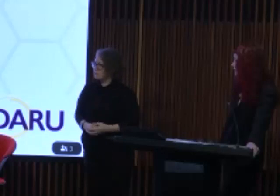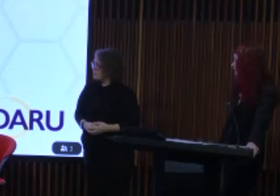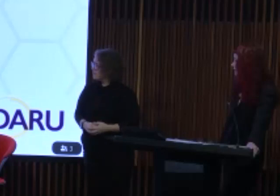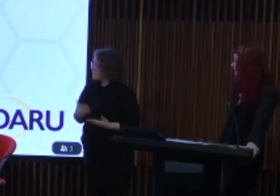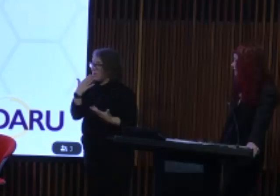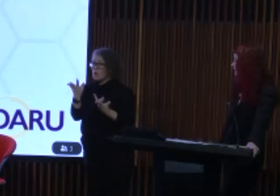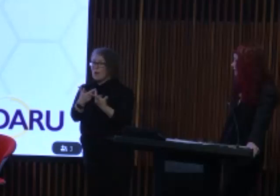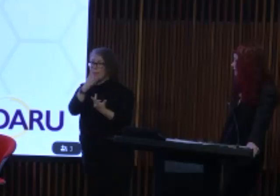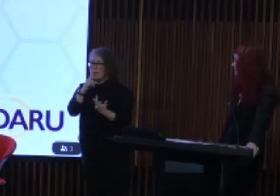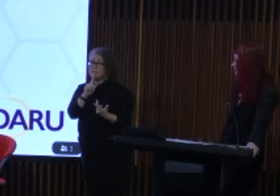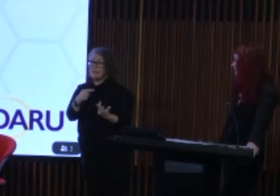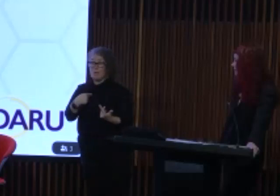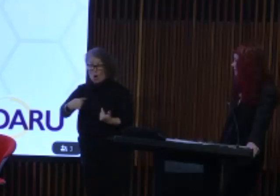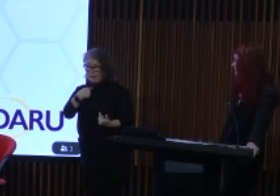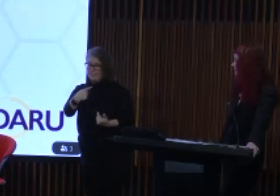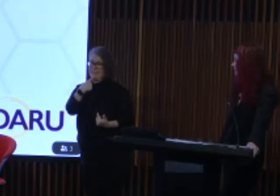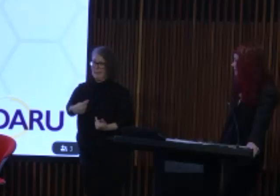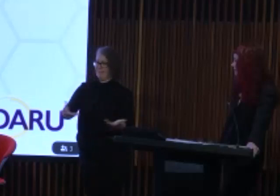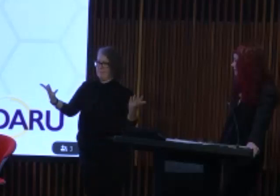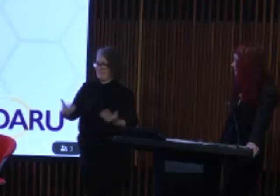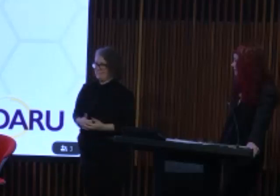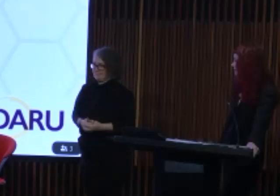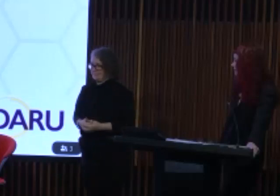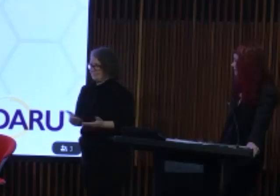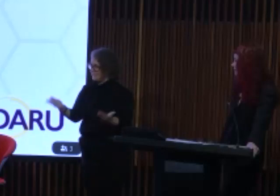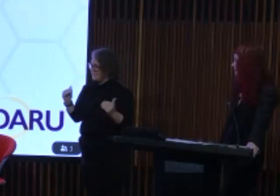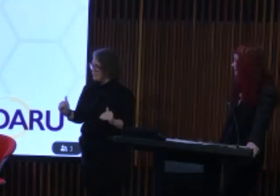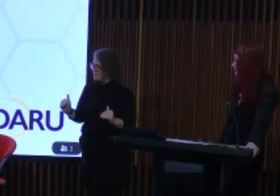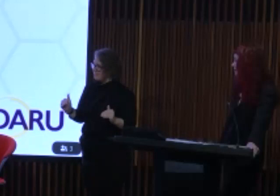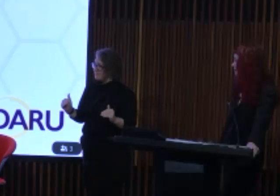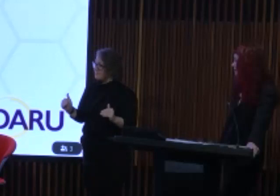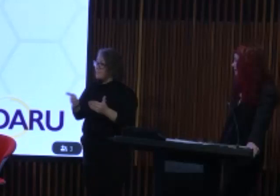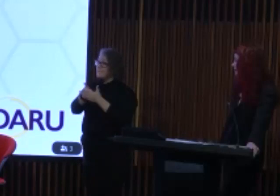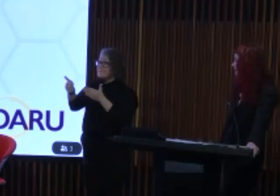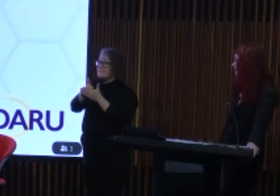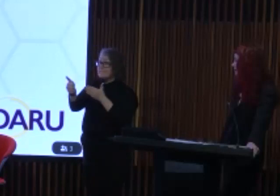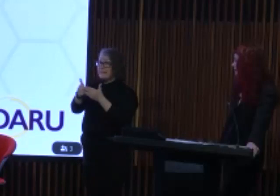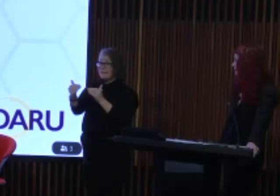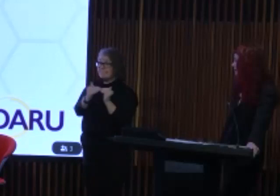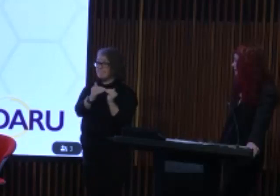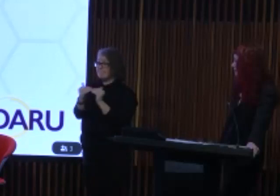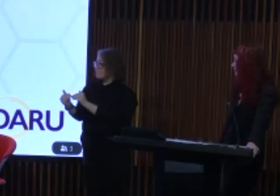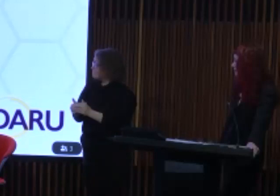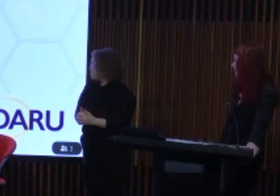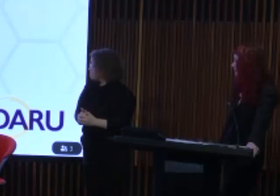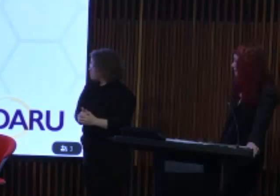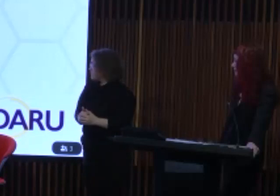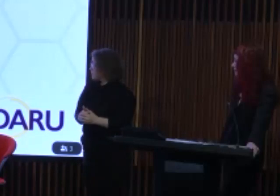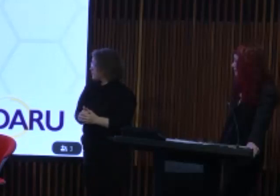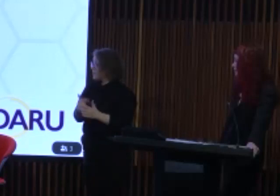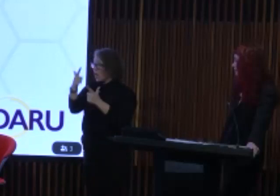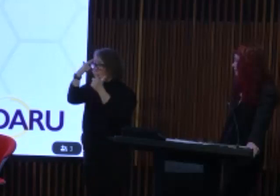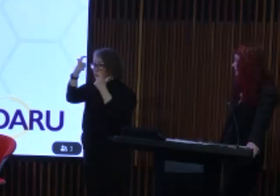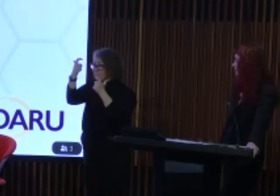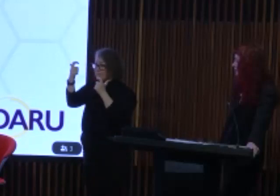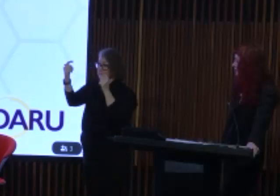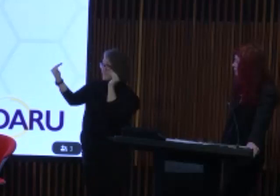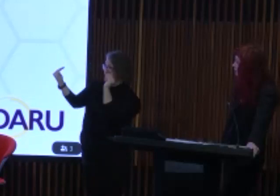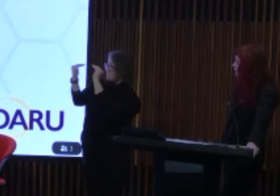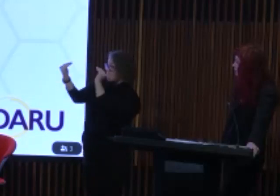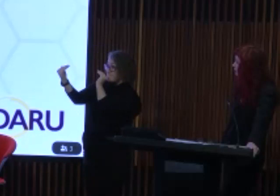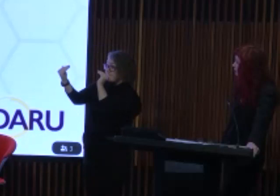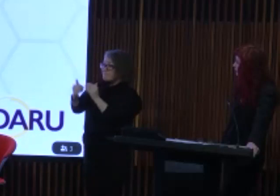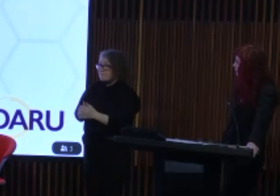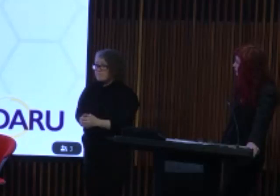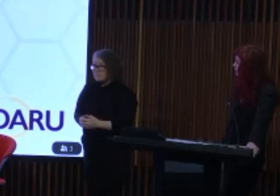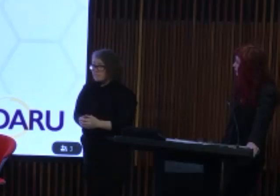else thinks it? But I did! Consistency in implementation of ideas? People come up with